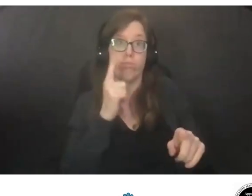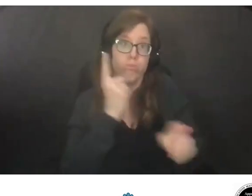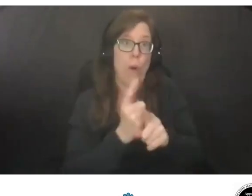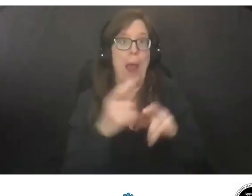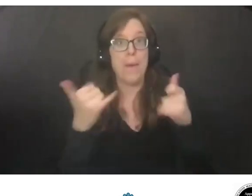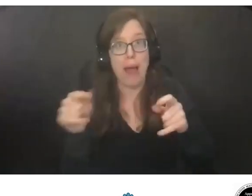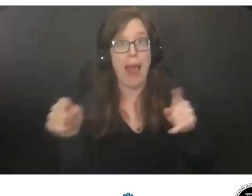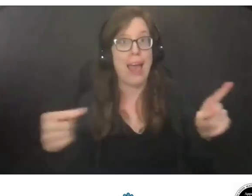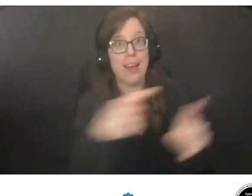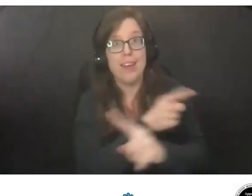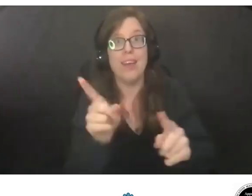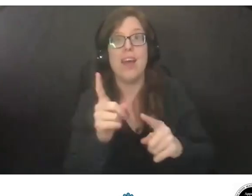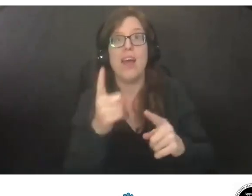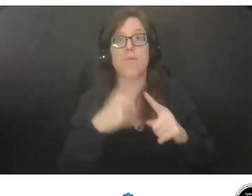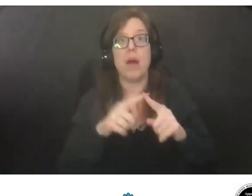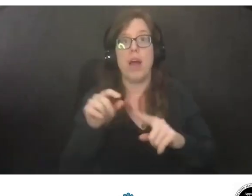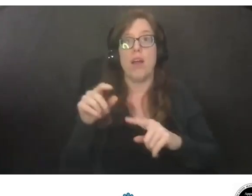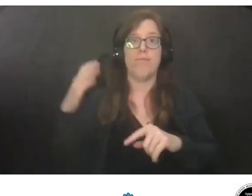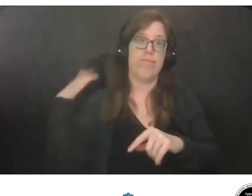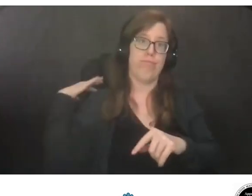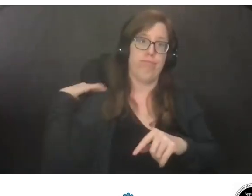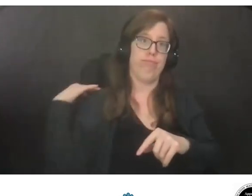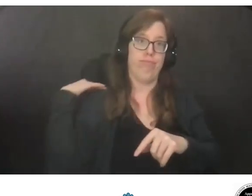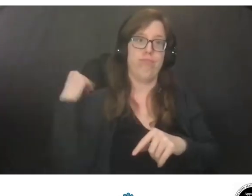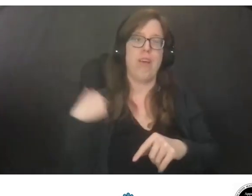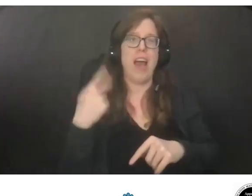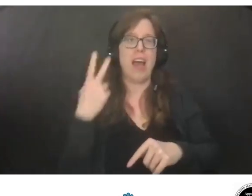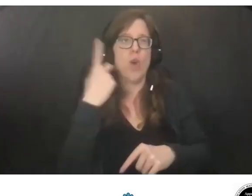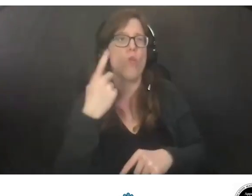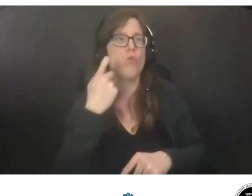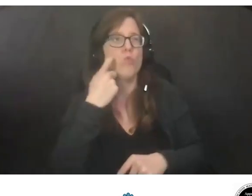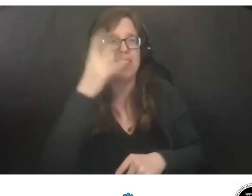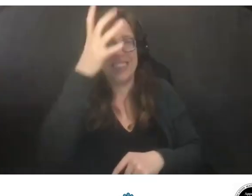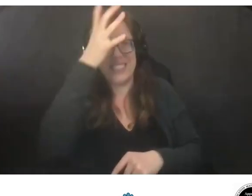There's also one where they give the information on the back. I saw one recently of a dad watching